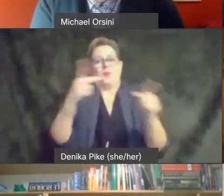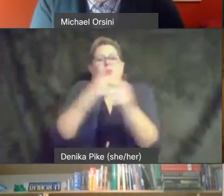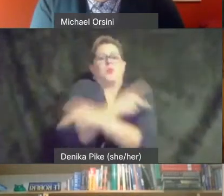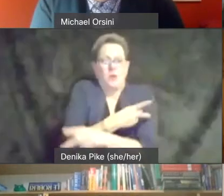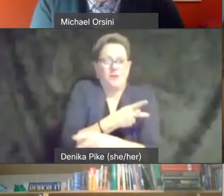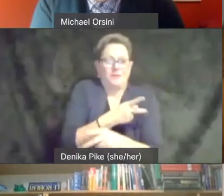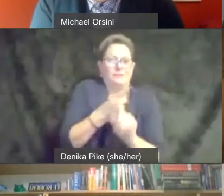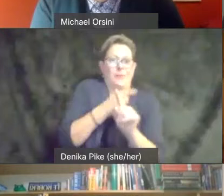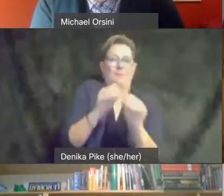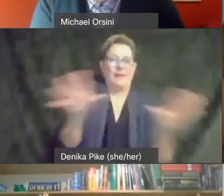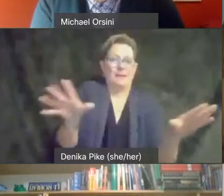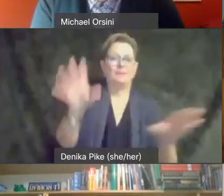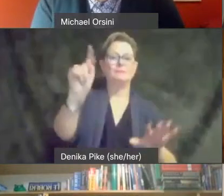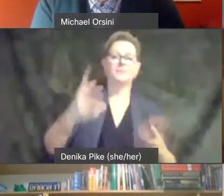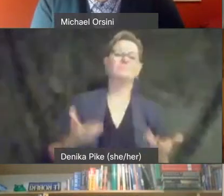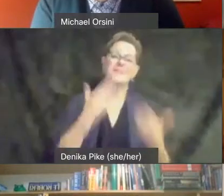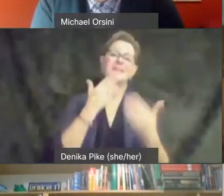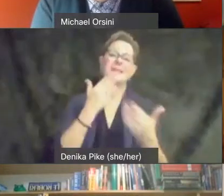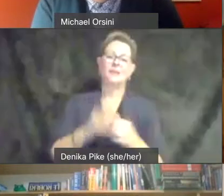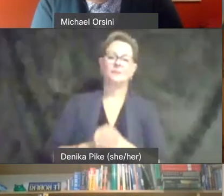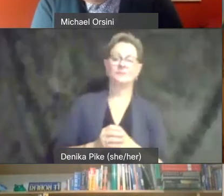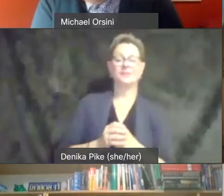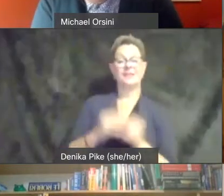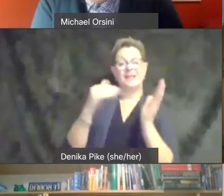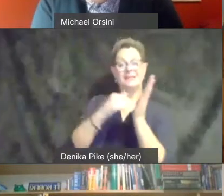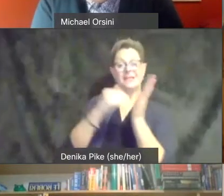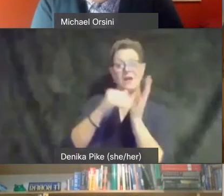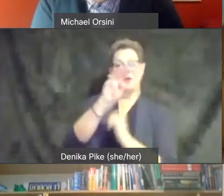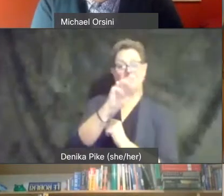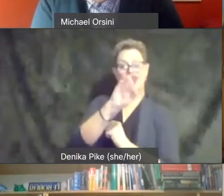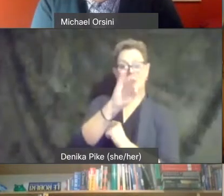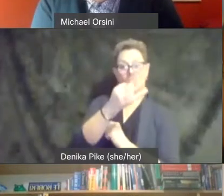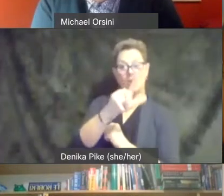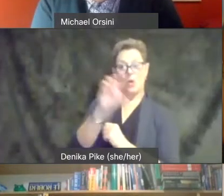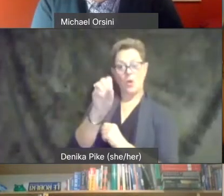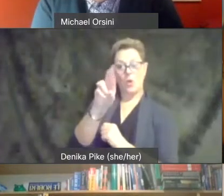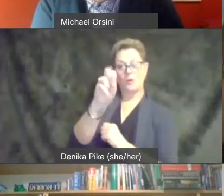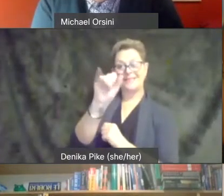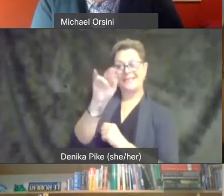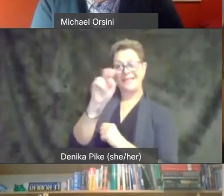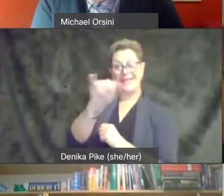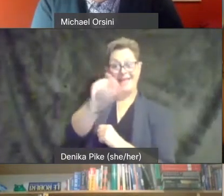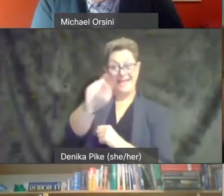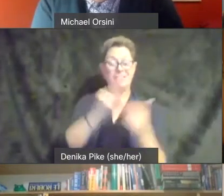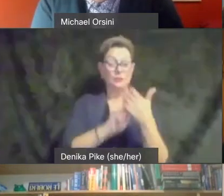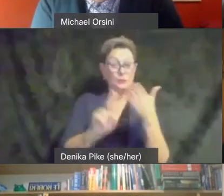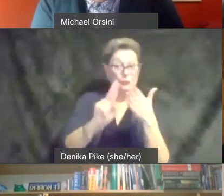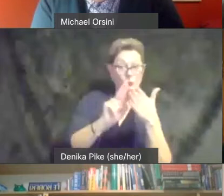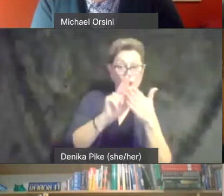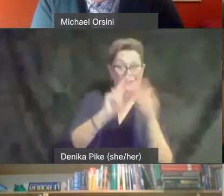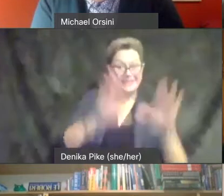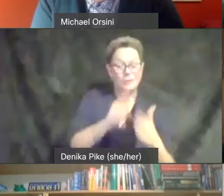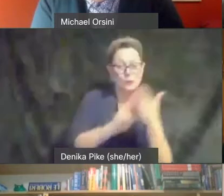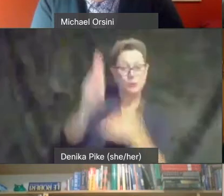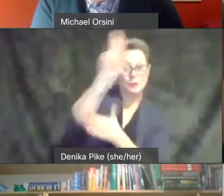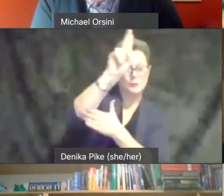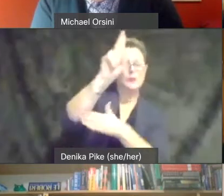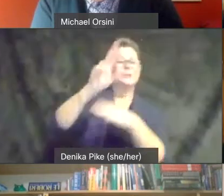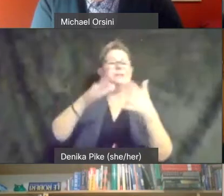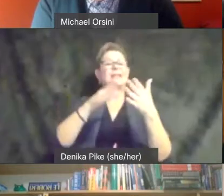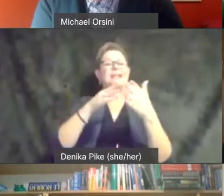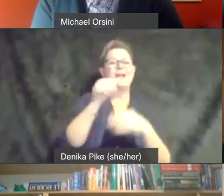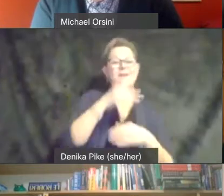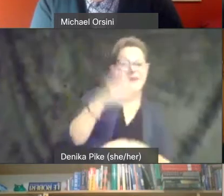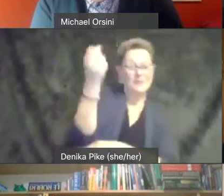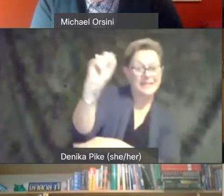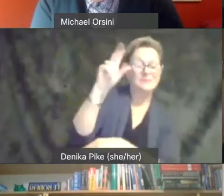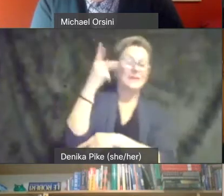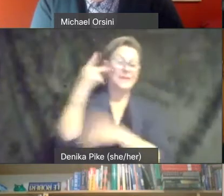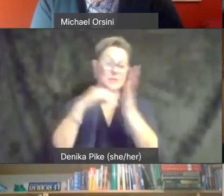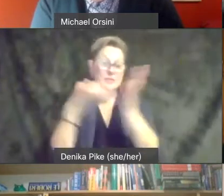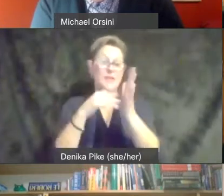Next speaker is Dr Michael or Dr. is a professor of the Institute of feminists and gender studies, and the school of political studies at the University of Ottowa.